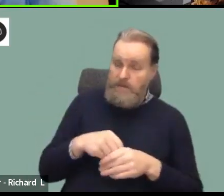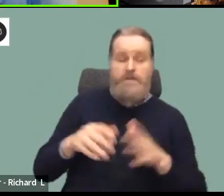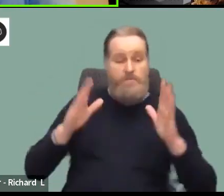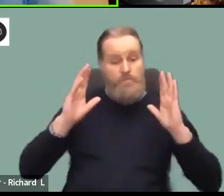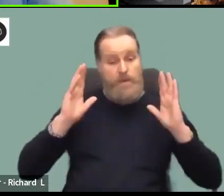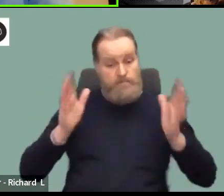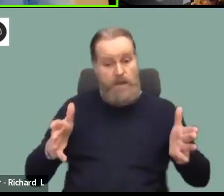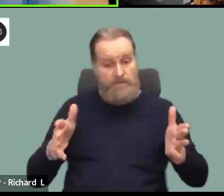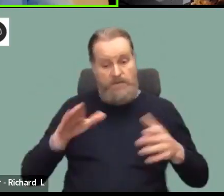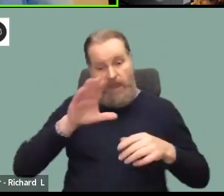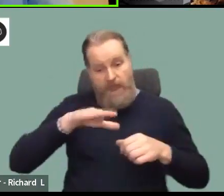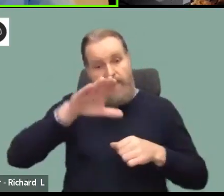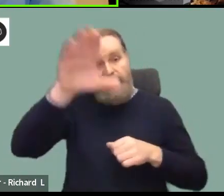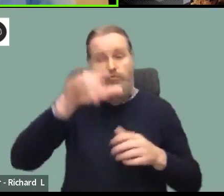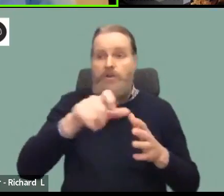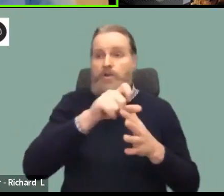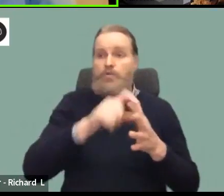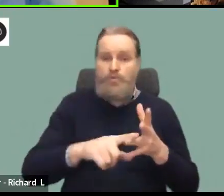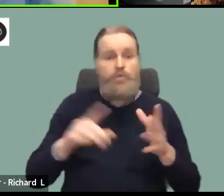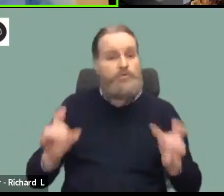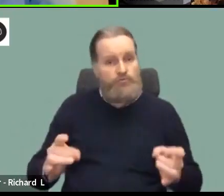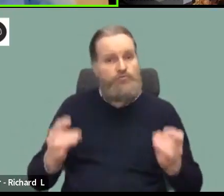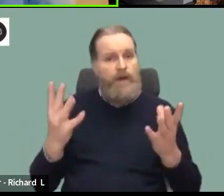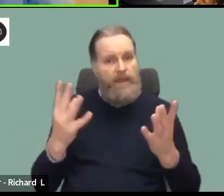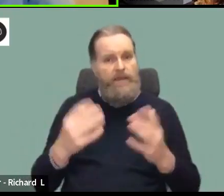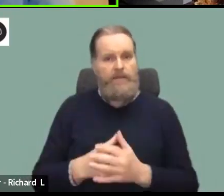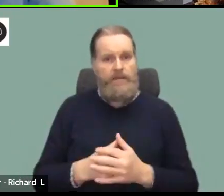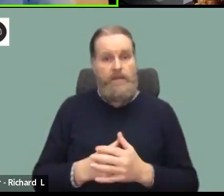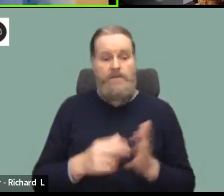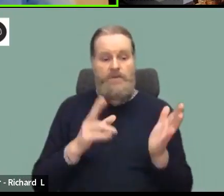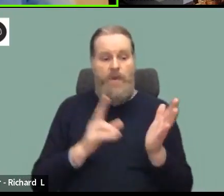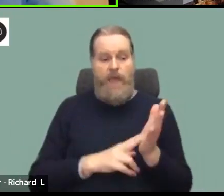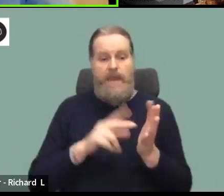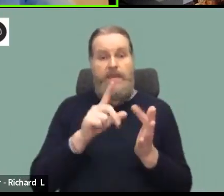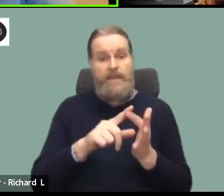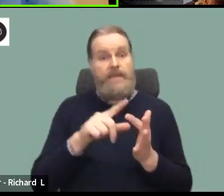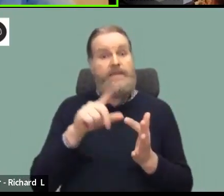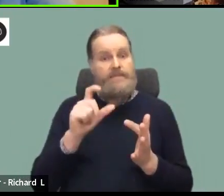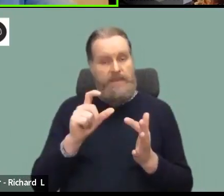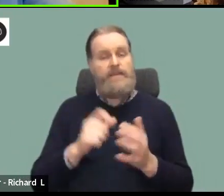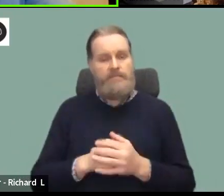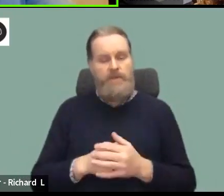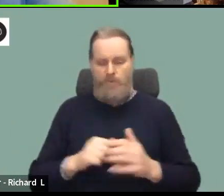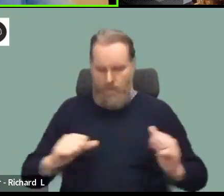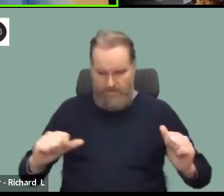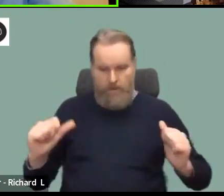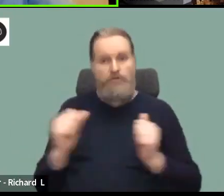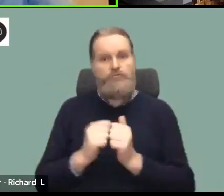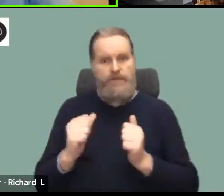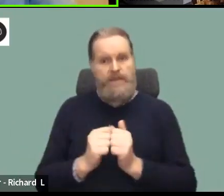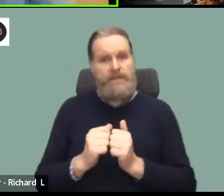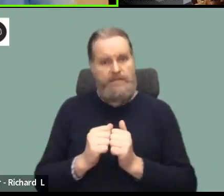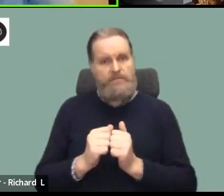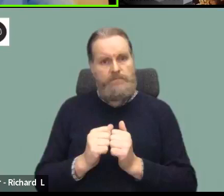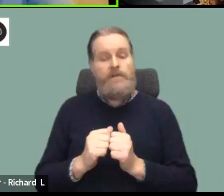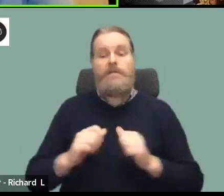members are in, we must move to take the industrial action. So on that basis the FTC on that basis the FTC is Matt and has now. called called the first wave of